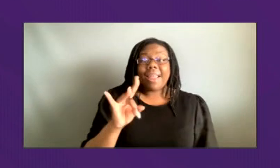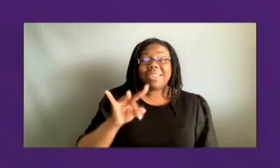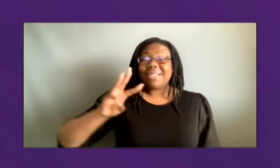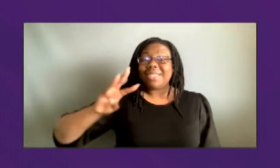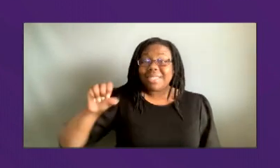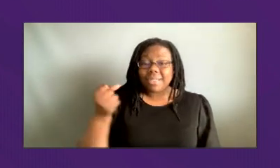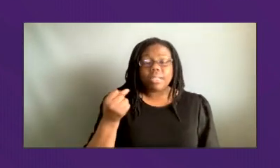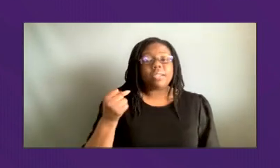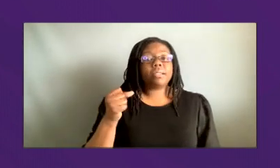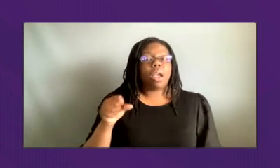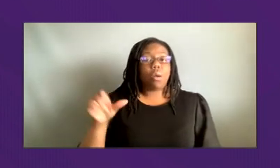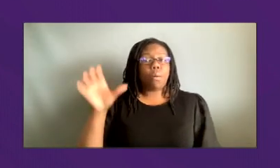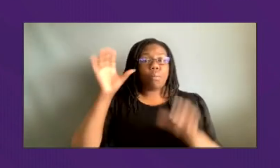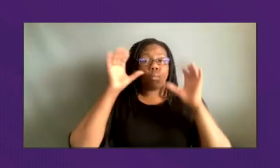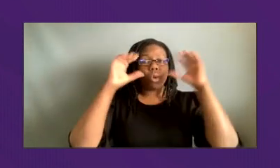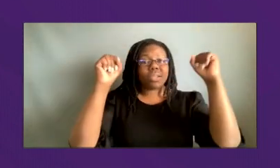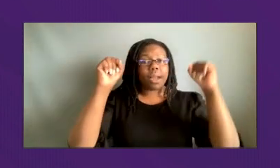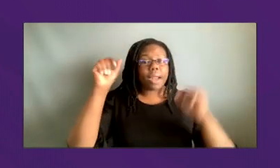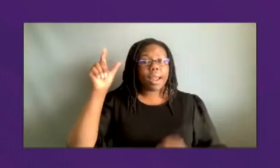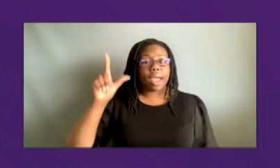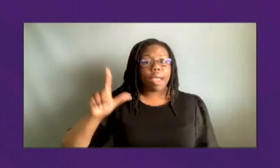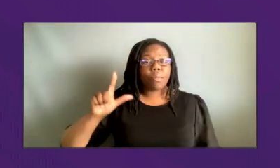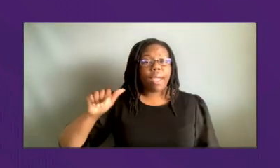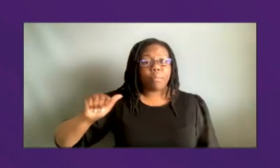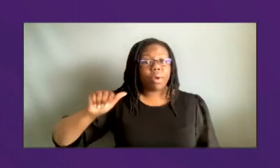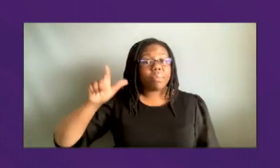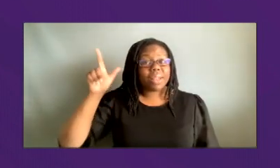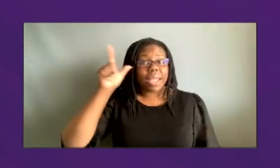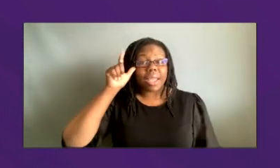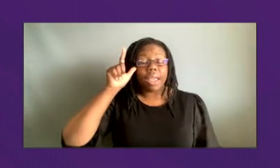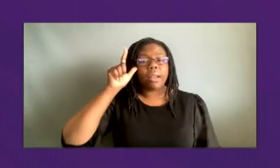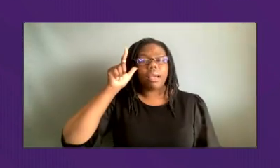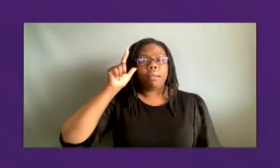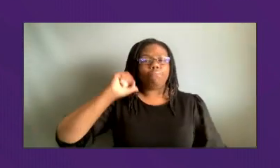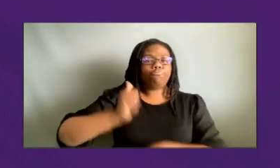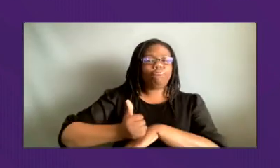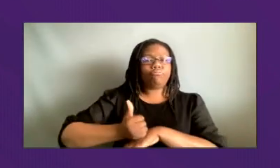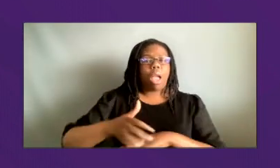So the way the story is told is actually a little different to what happened. So this image that